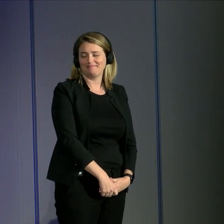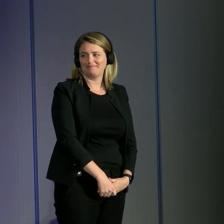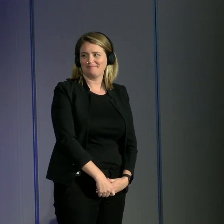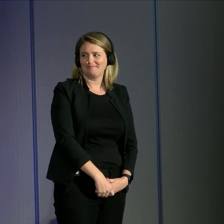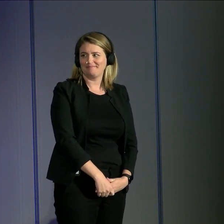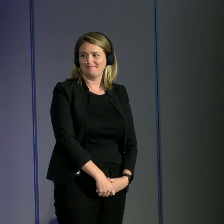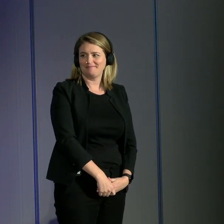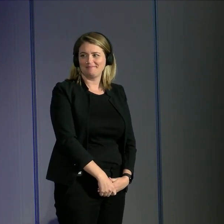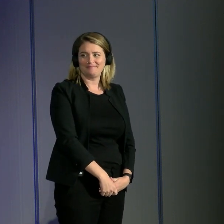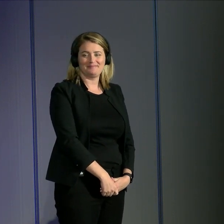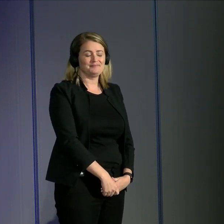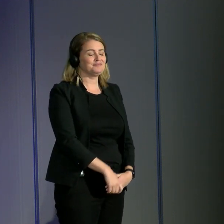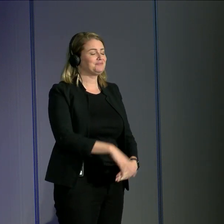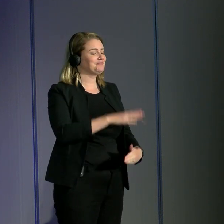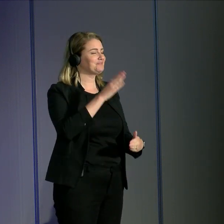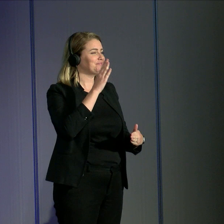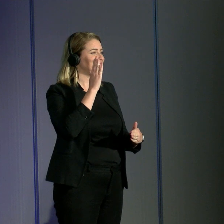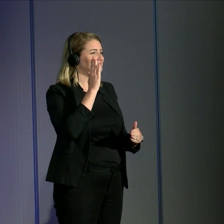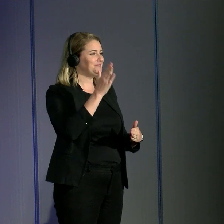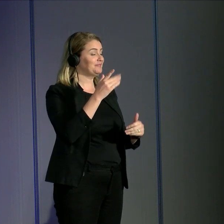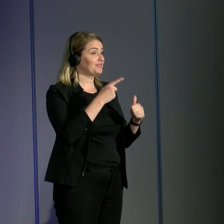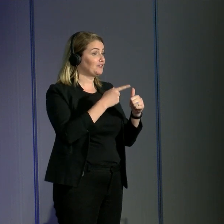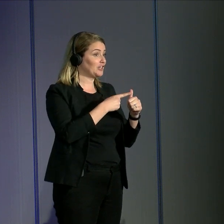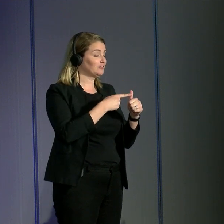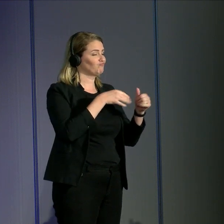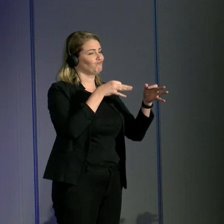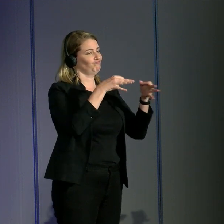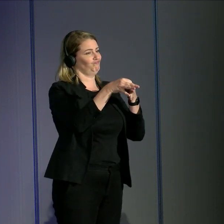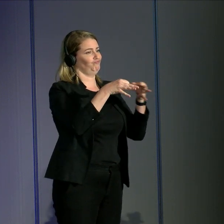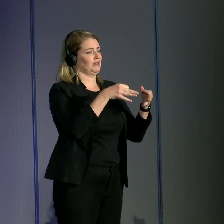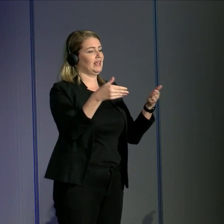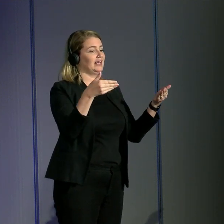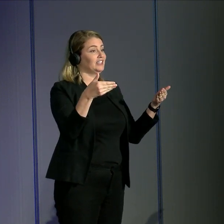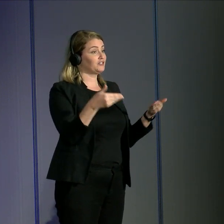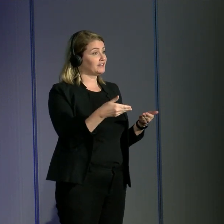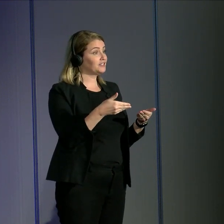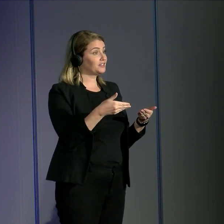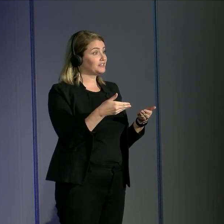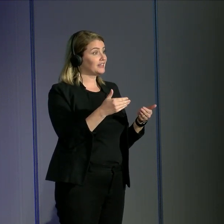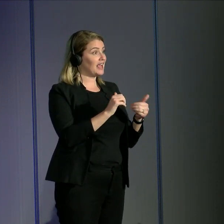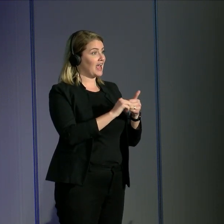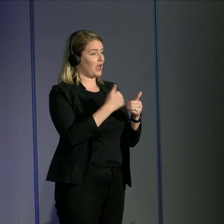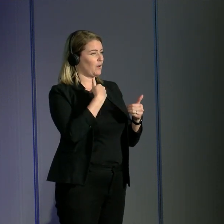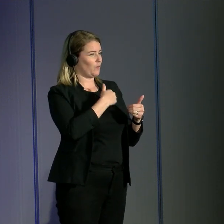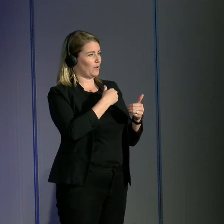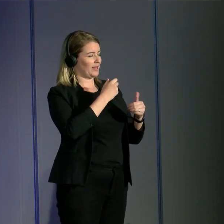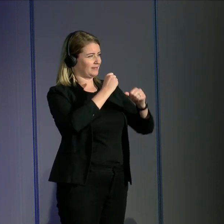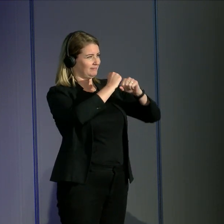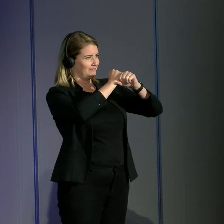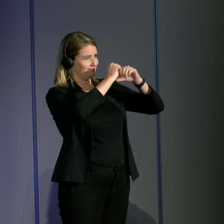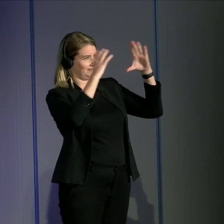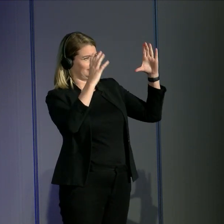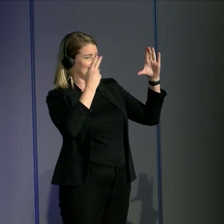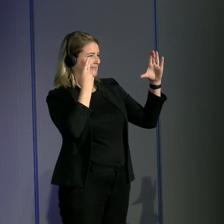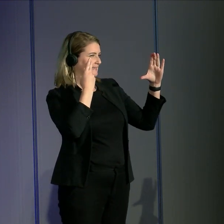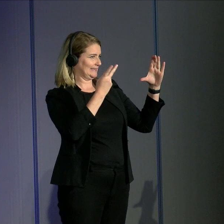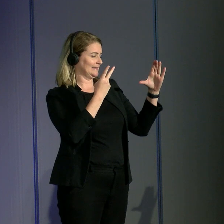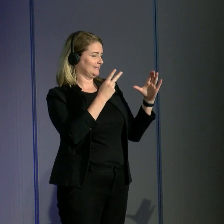I'm going to be giving you an introduction to how we see accessibility testing, how it